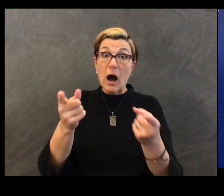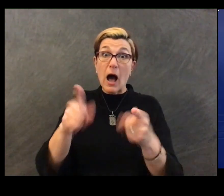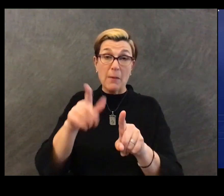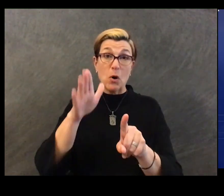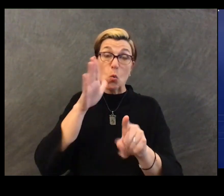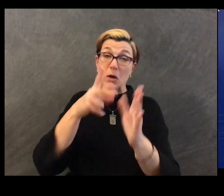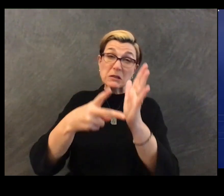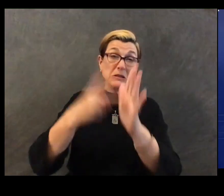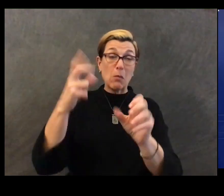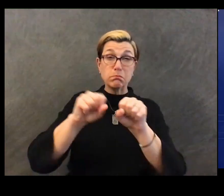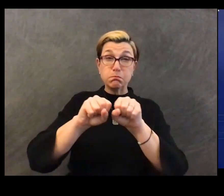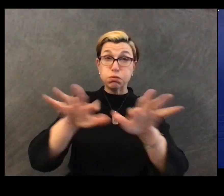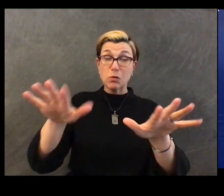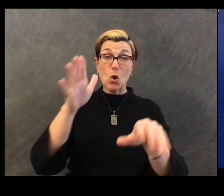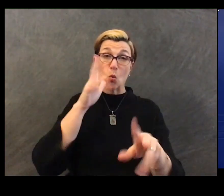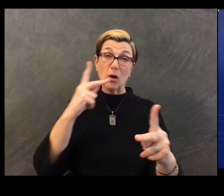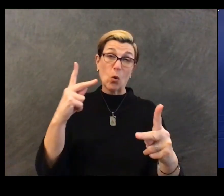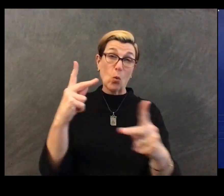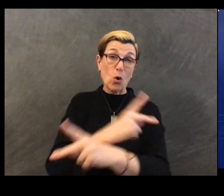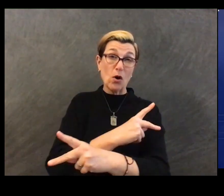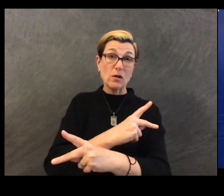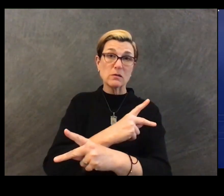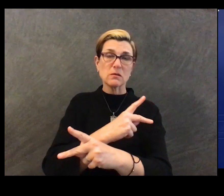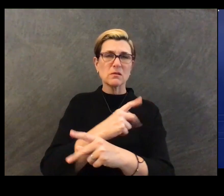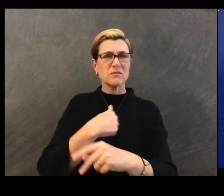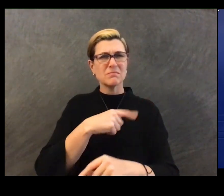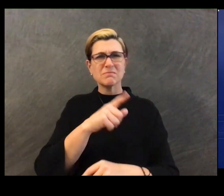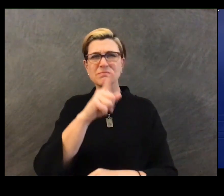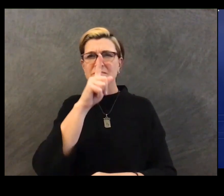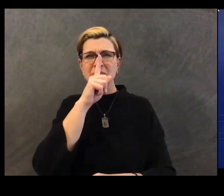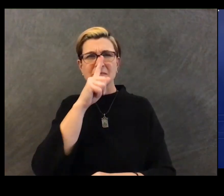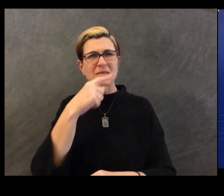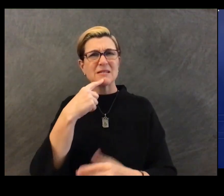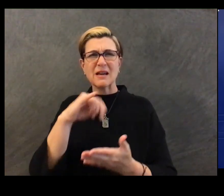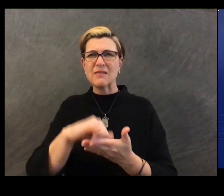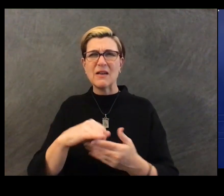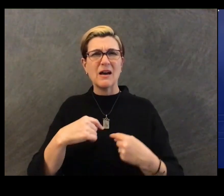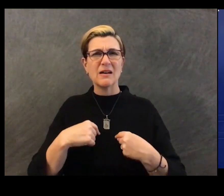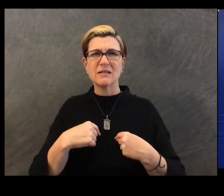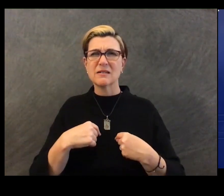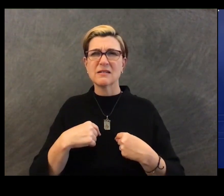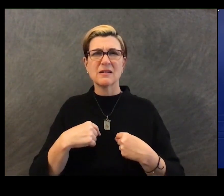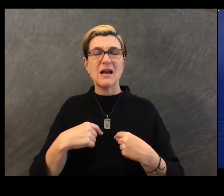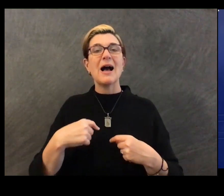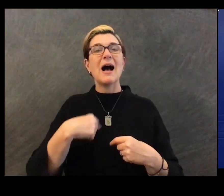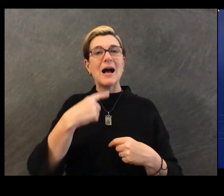complicated because we'll have flu and corona virus circulating at the same